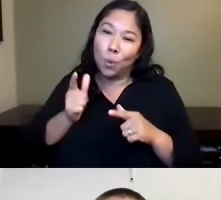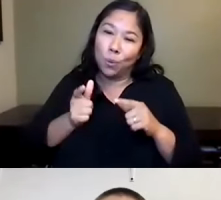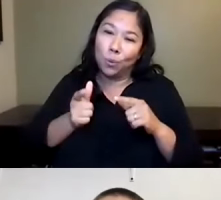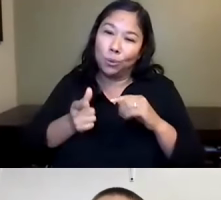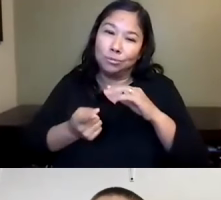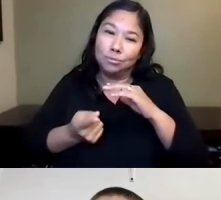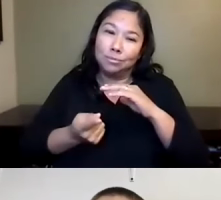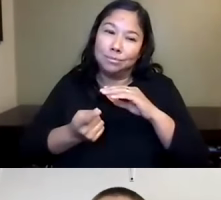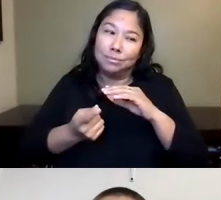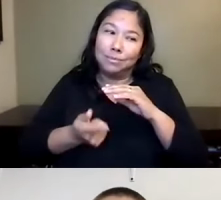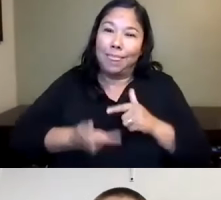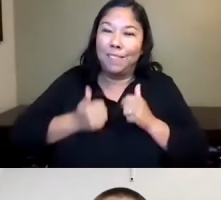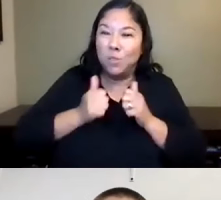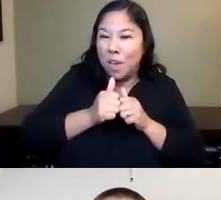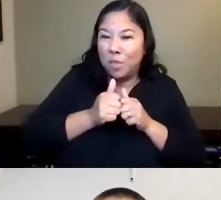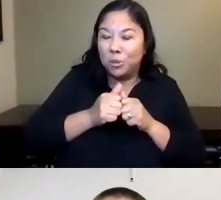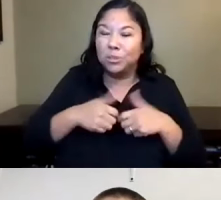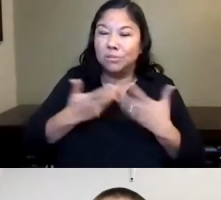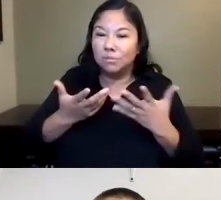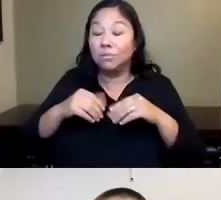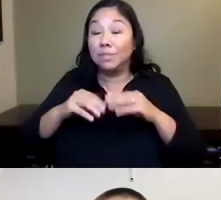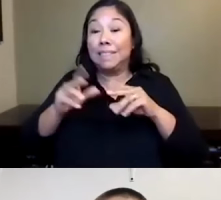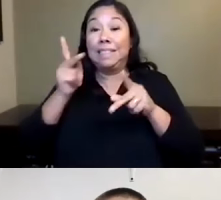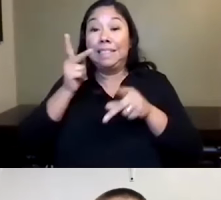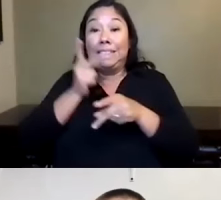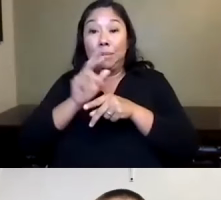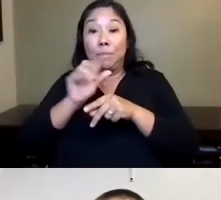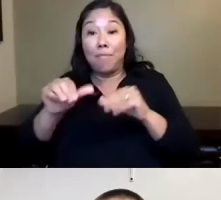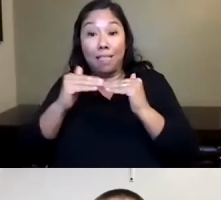Try to keep that level under 600 PPM.